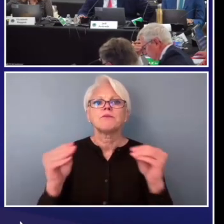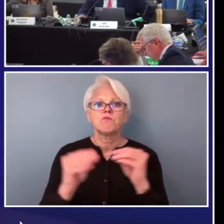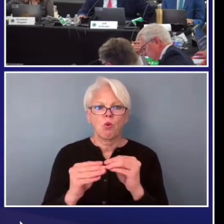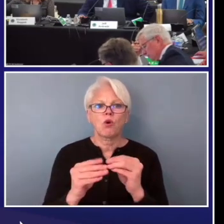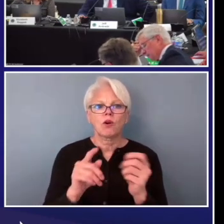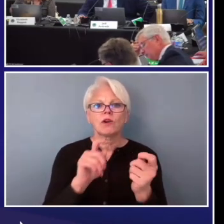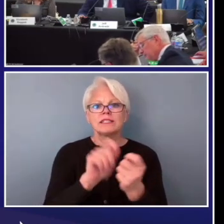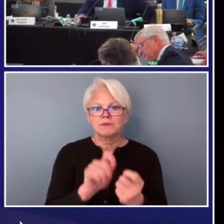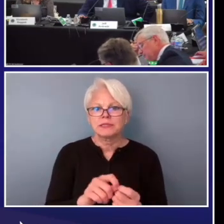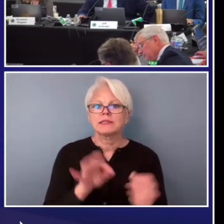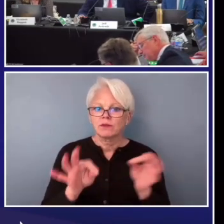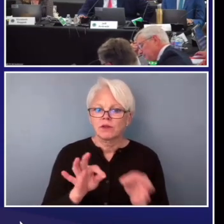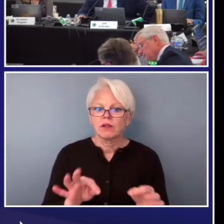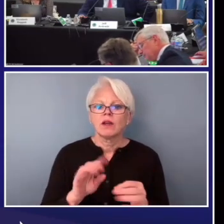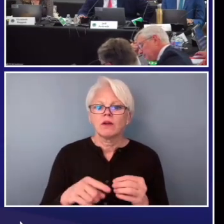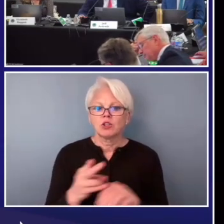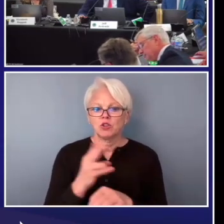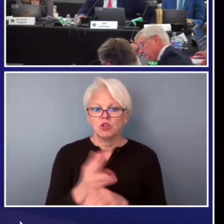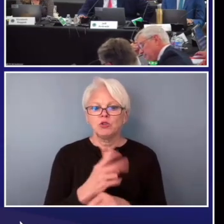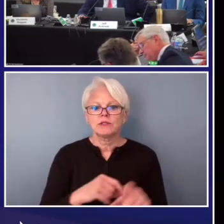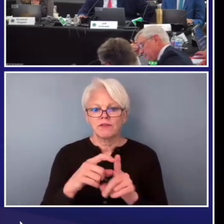with regard to the use of the terms regional and national.